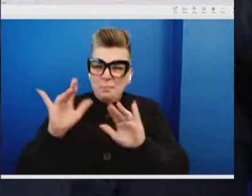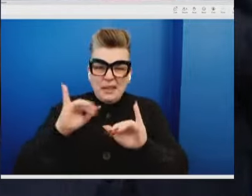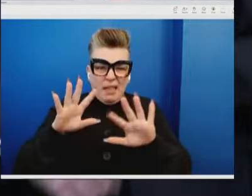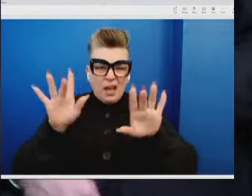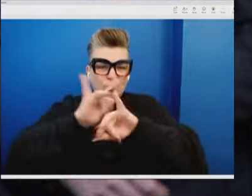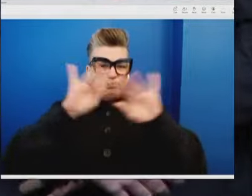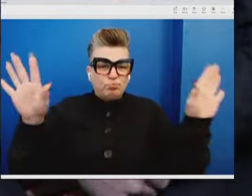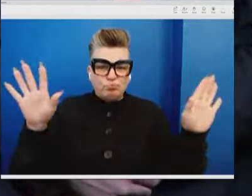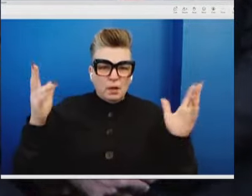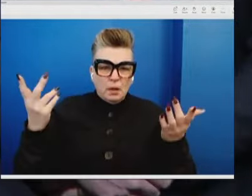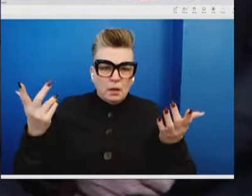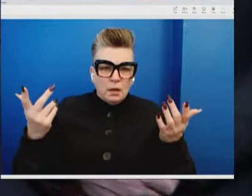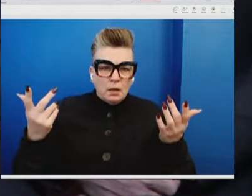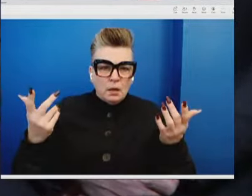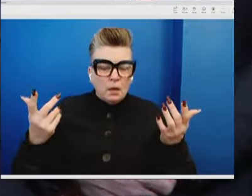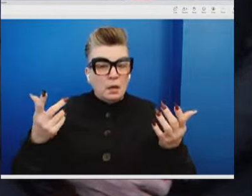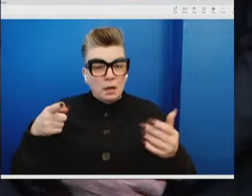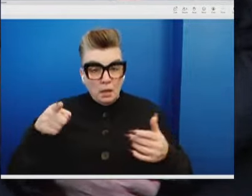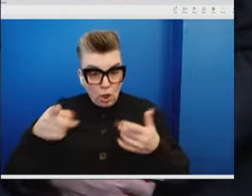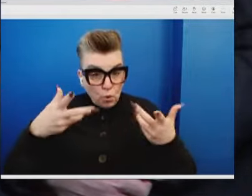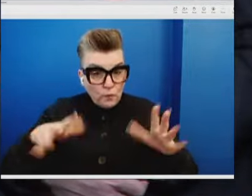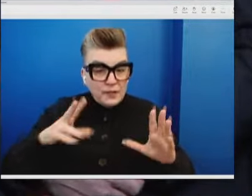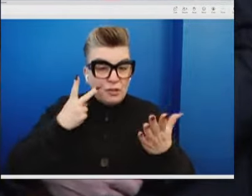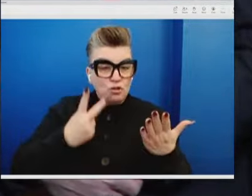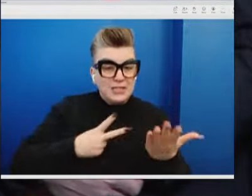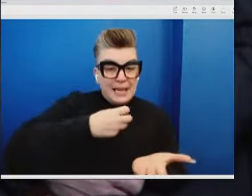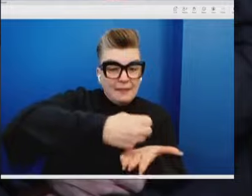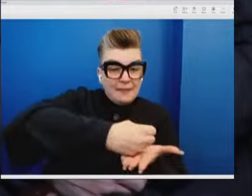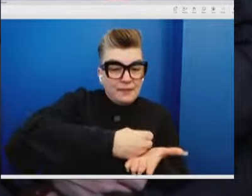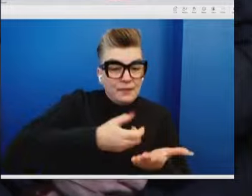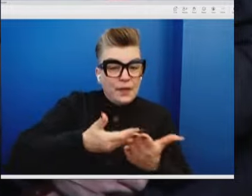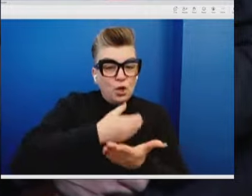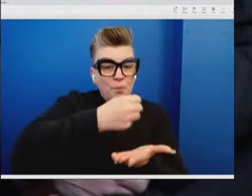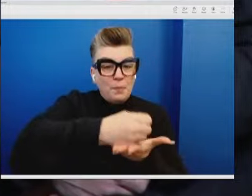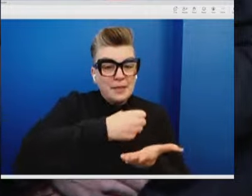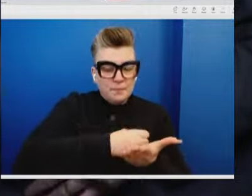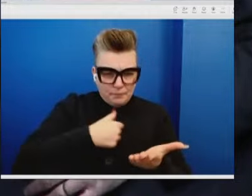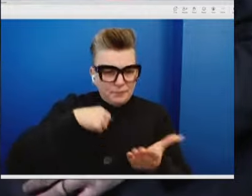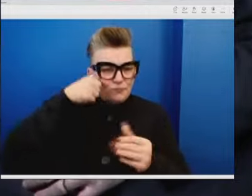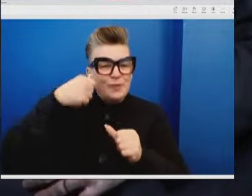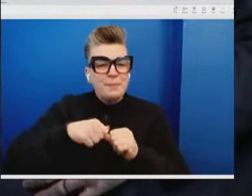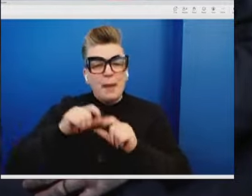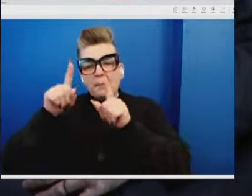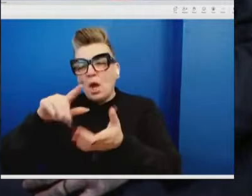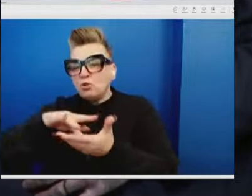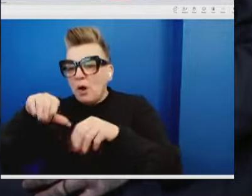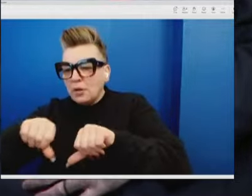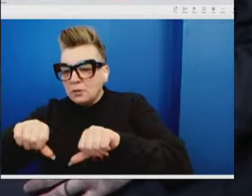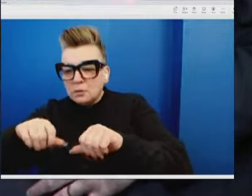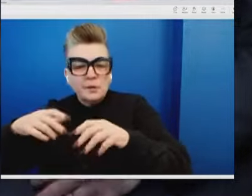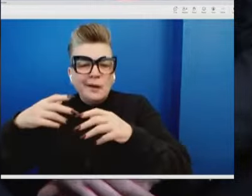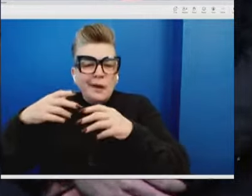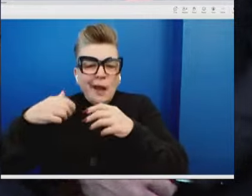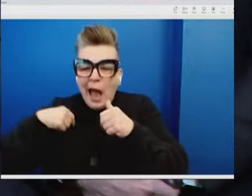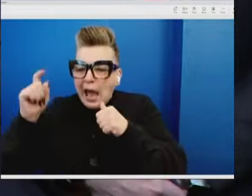know how many of you have gotten the passport recently, but I remember going to the drug store, take a picture, mail it in. You send your passport, it's gone for months. Now in two